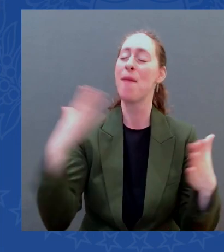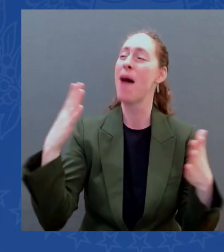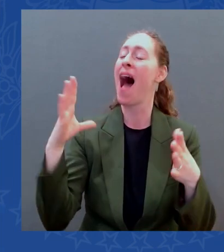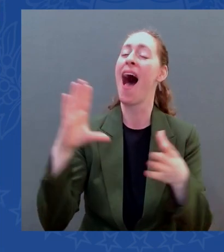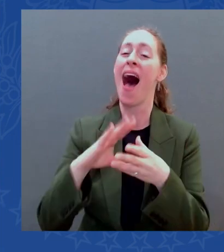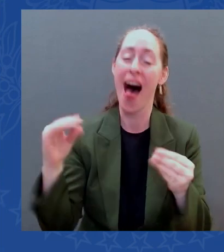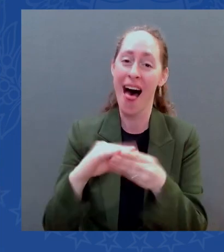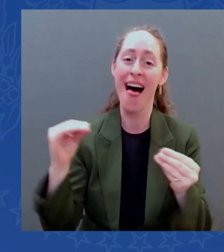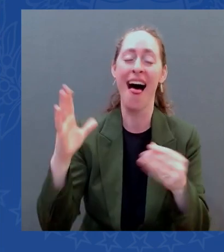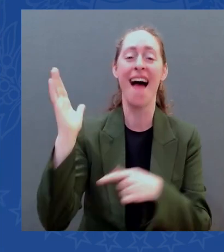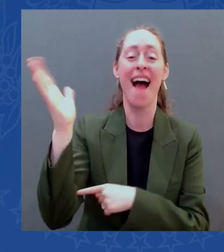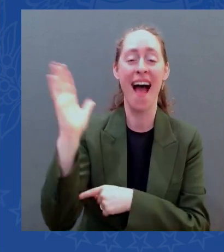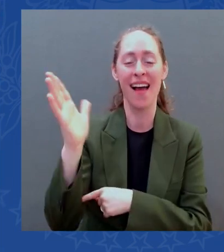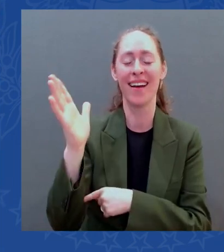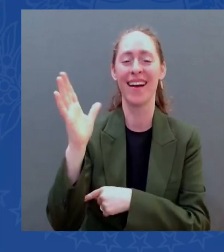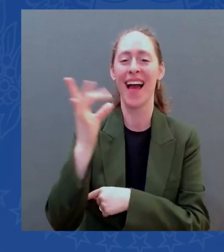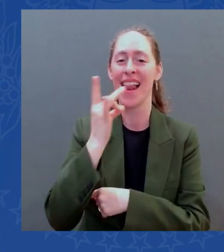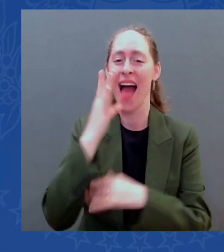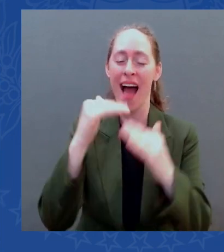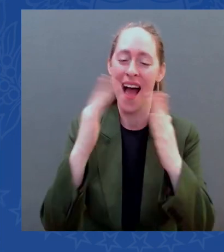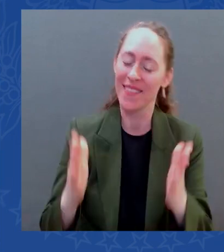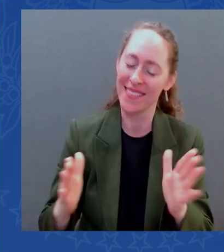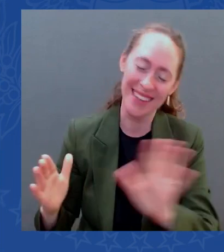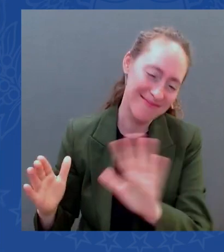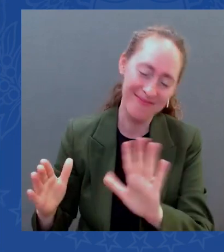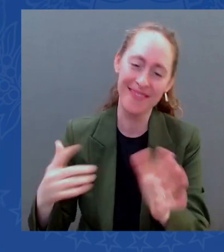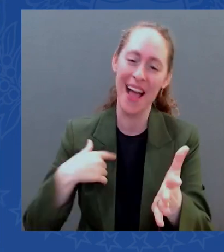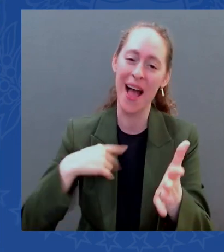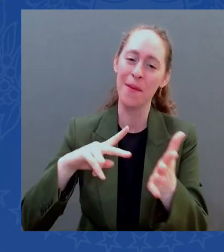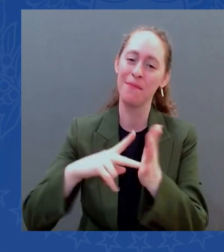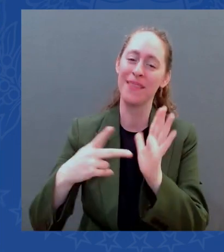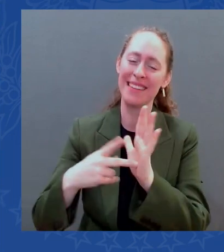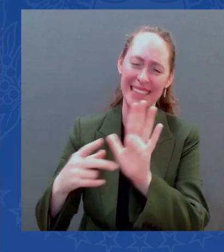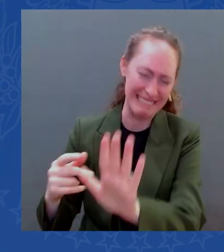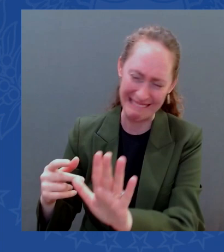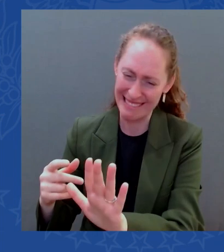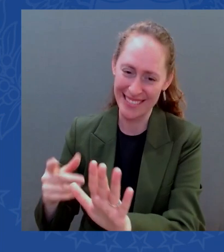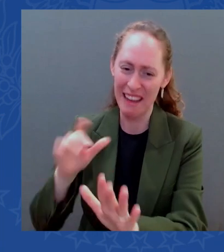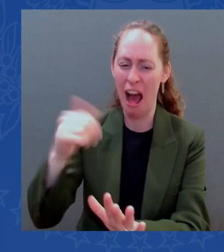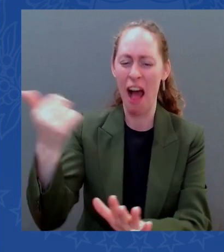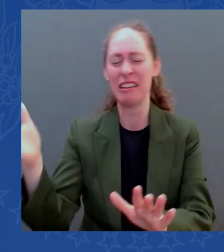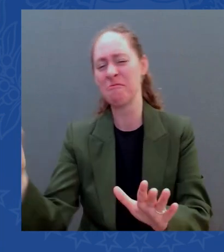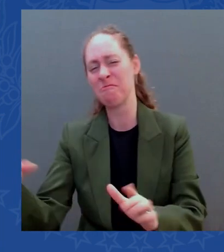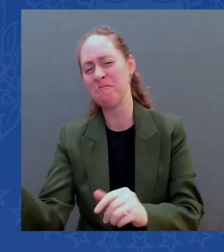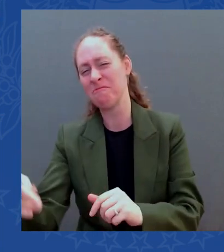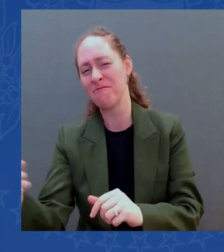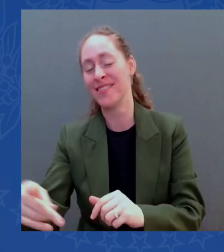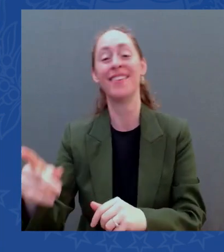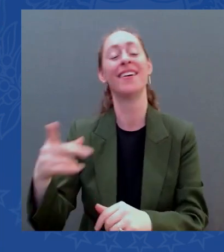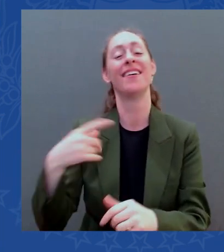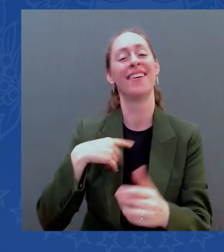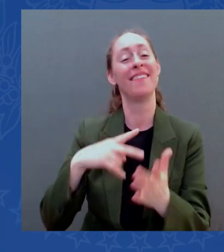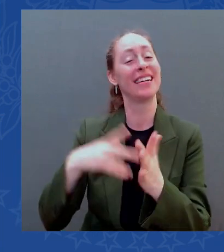Mr. Vinik: And, by the way, our playoffs start in a week. The First Lady is welcome back. You've already told us she's good luck. I don't know about you, yet,